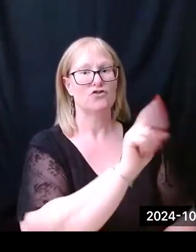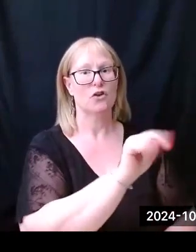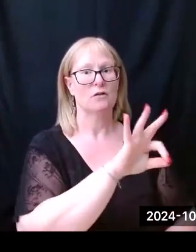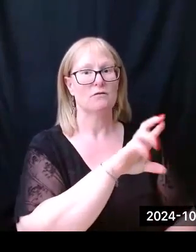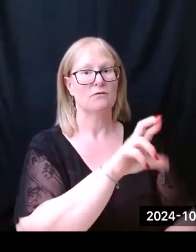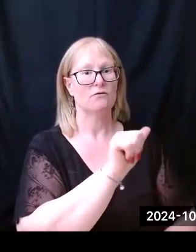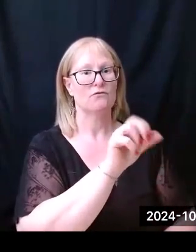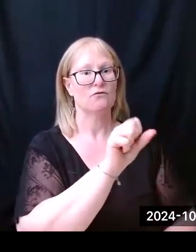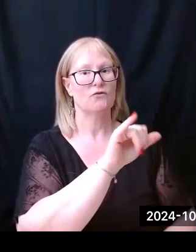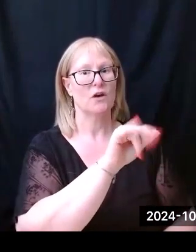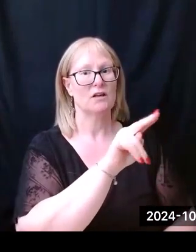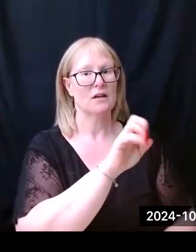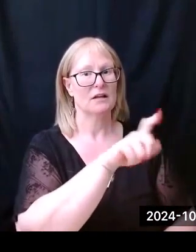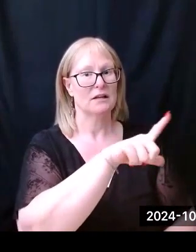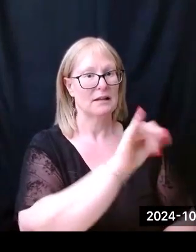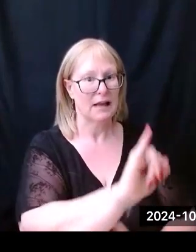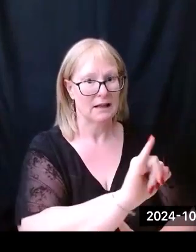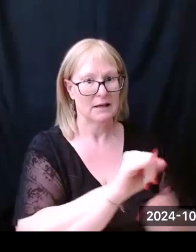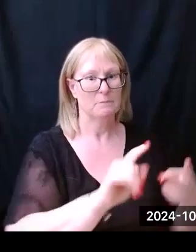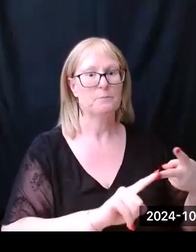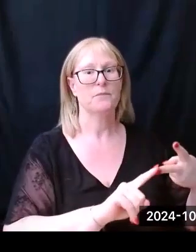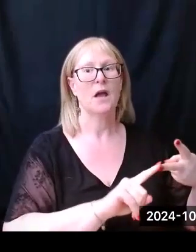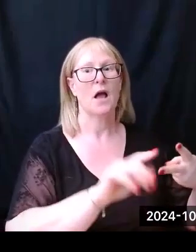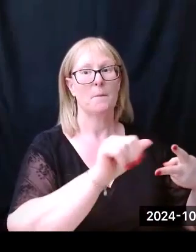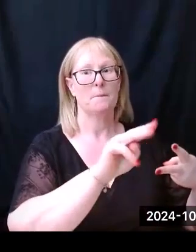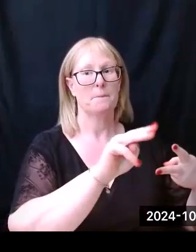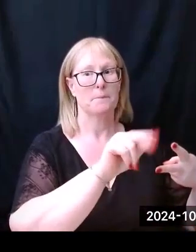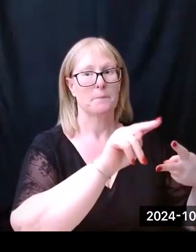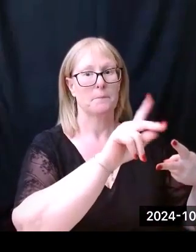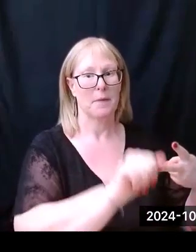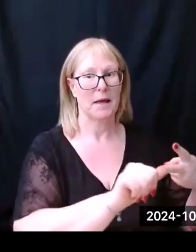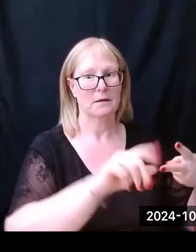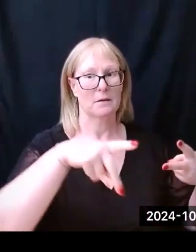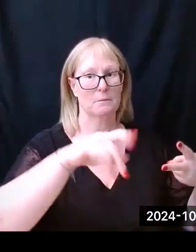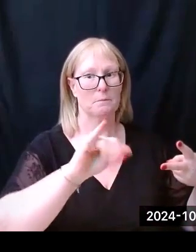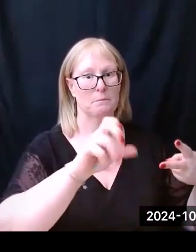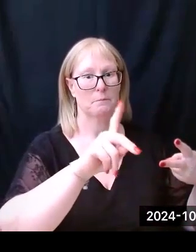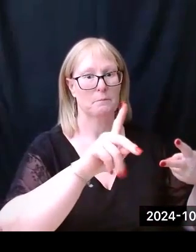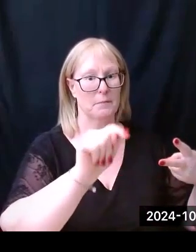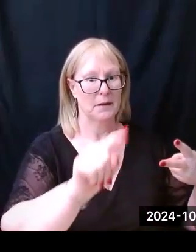You'll also be meeting Amanda Pickett. Chloe Berrowski is here as well.